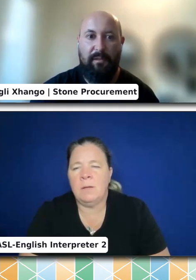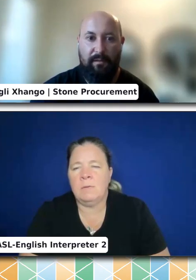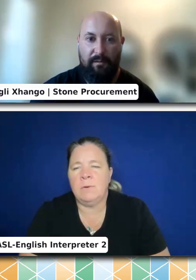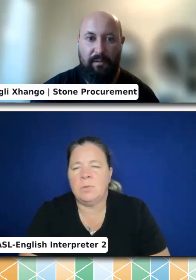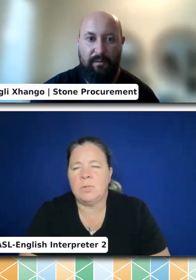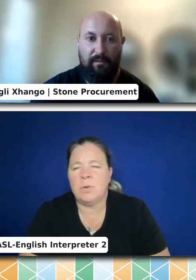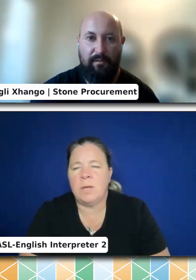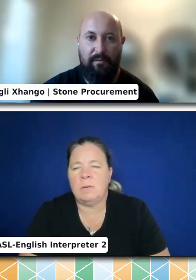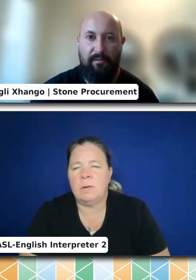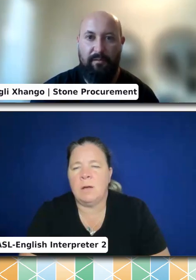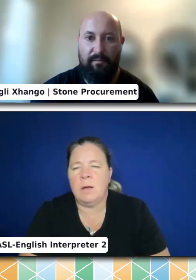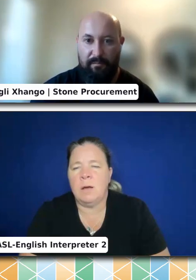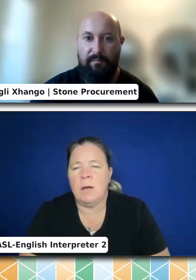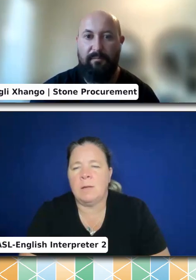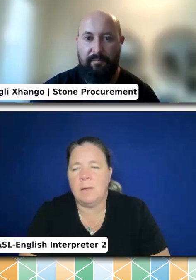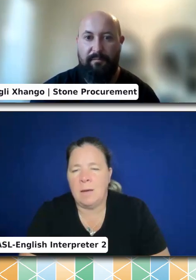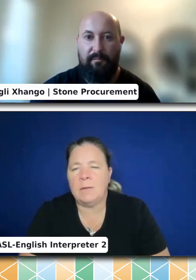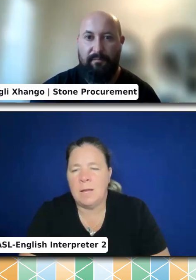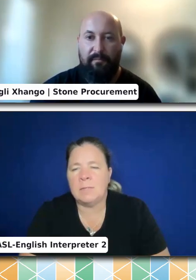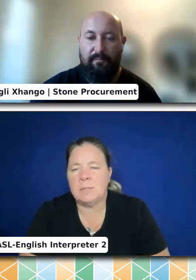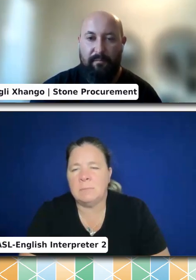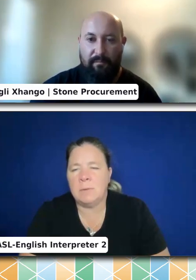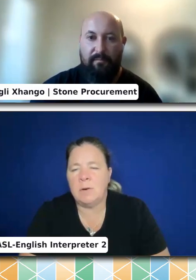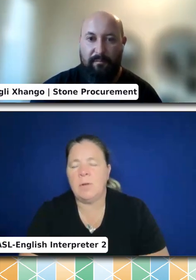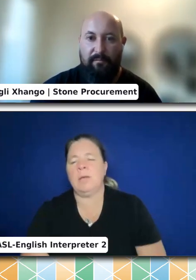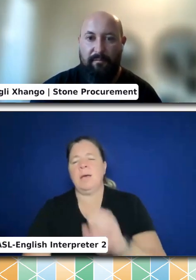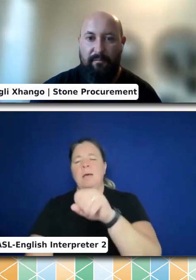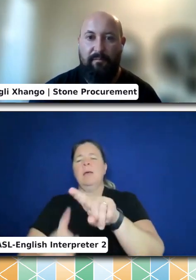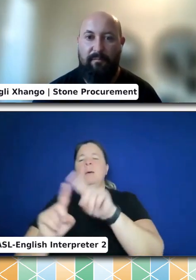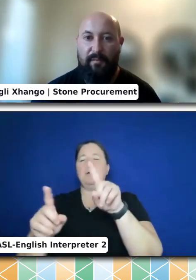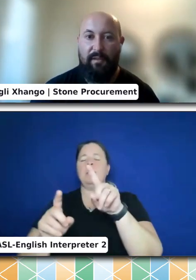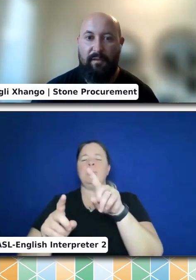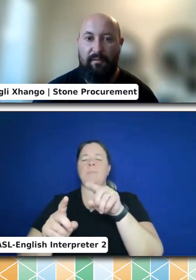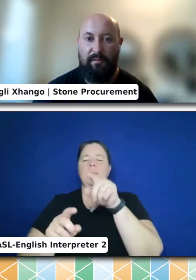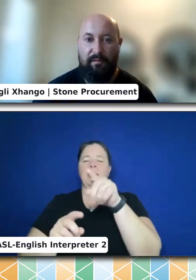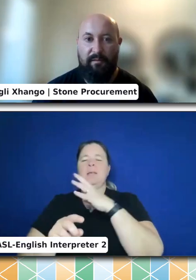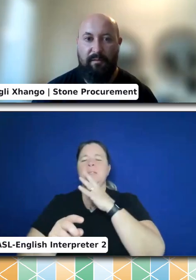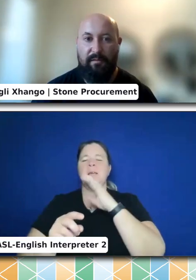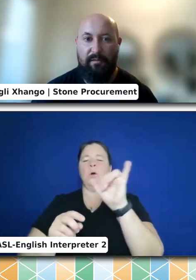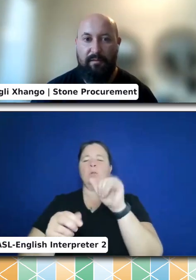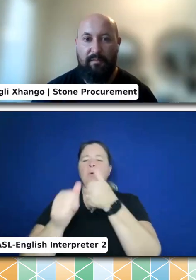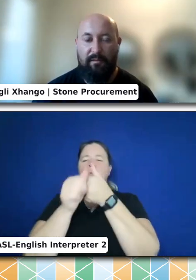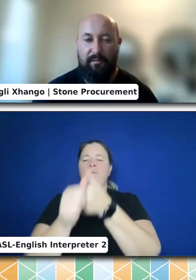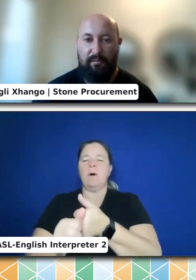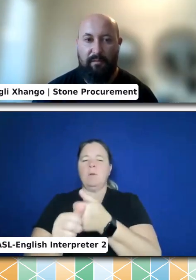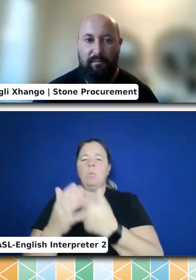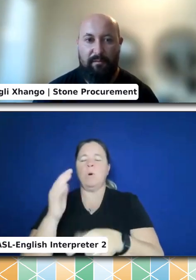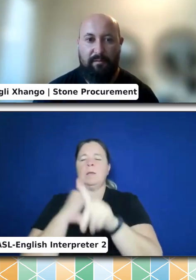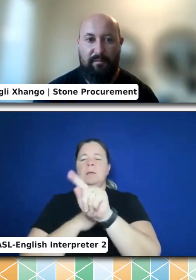In the future, so that, uh, I, yeah, in that system area, yeah. But… He said, also, follow what.